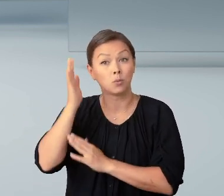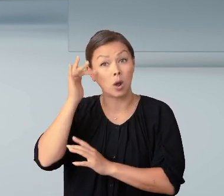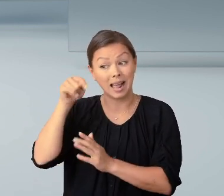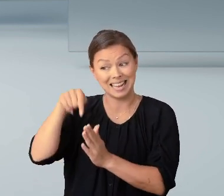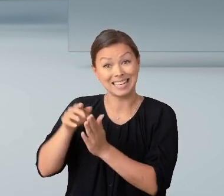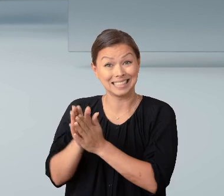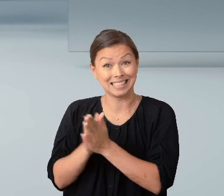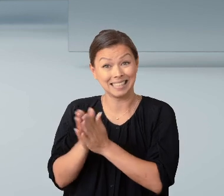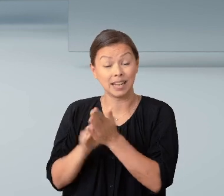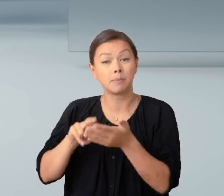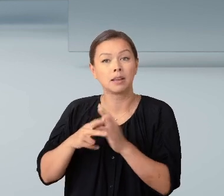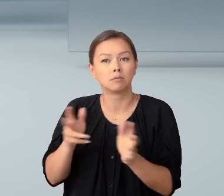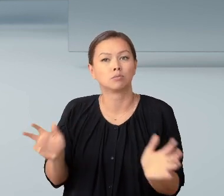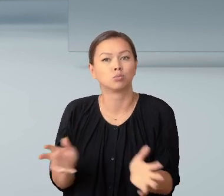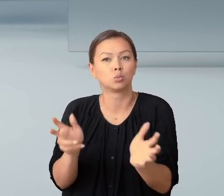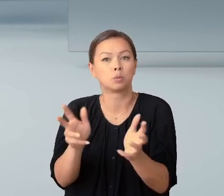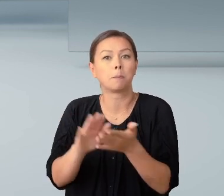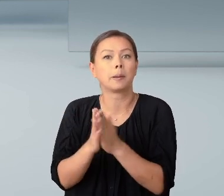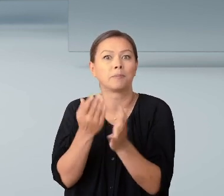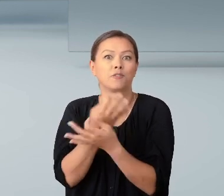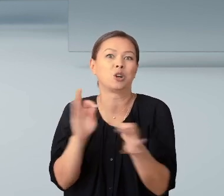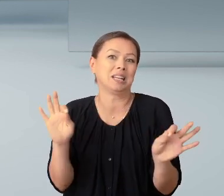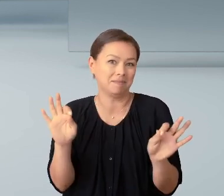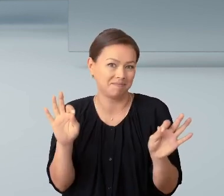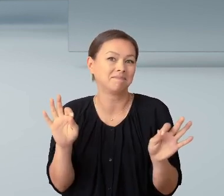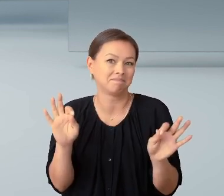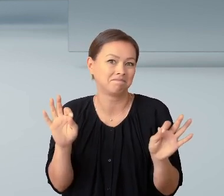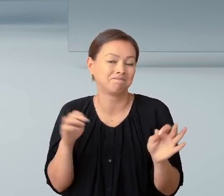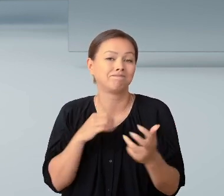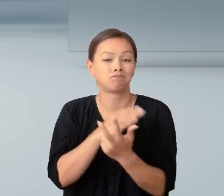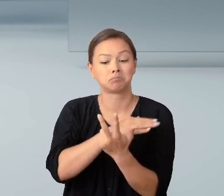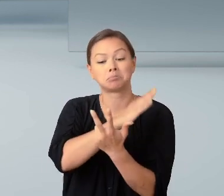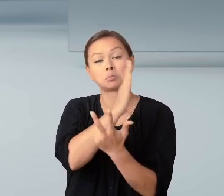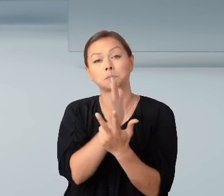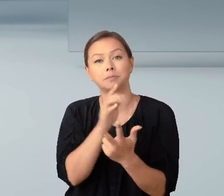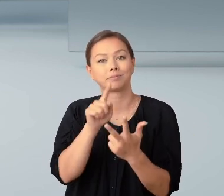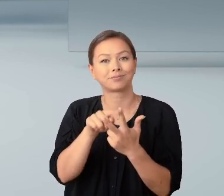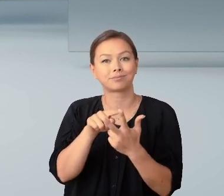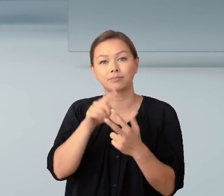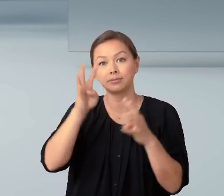can be free of cost for you. So moving on, Innovate. This is